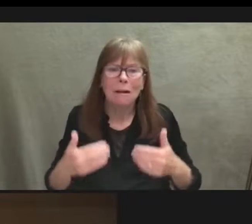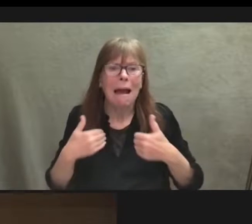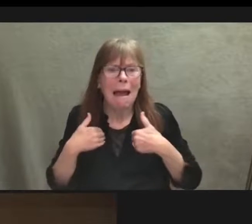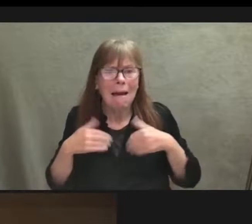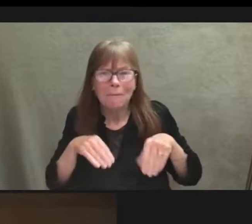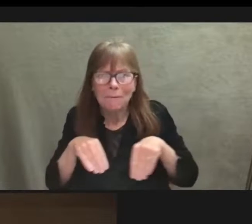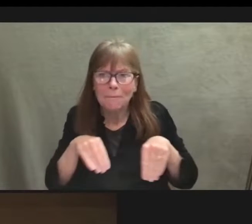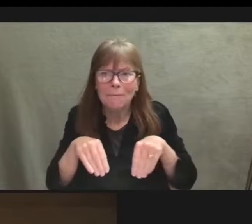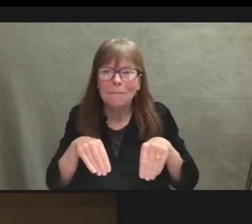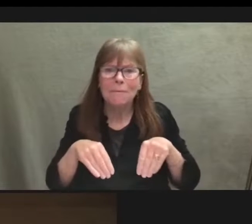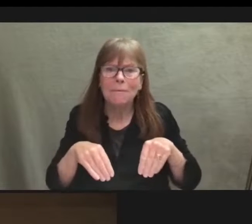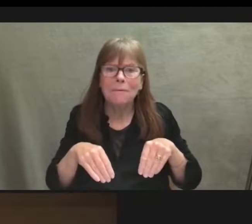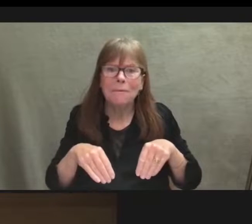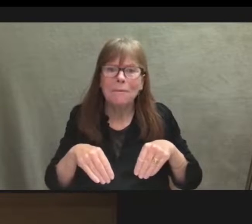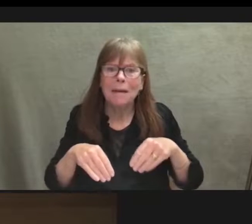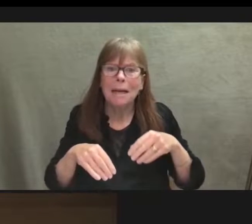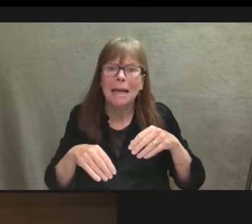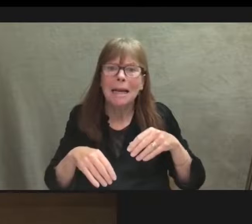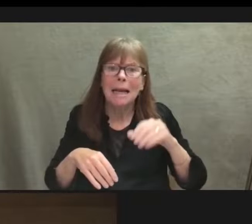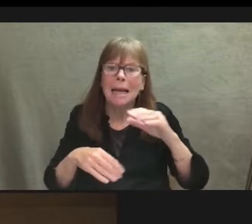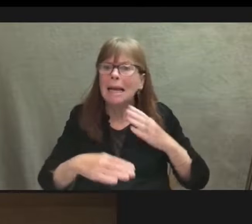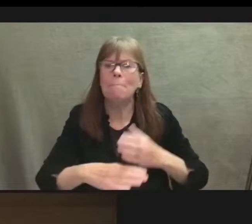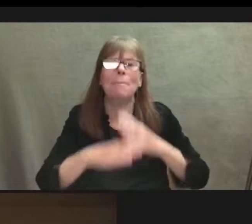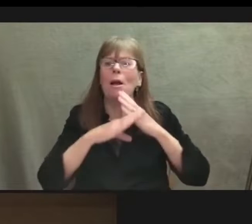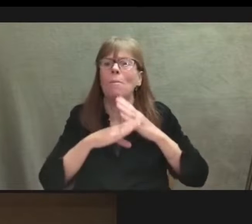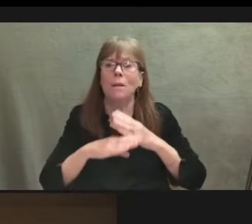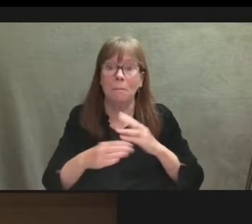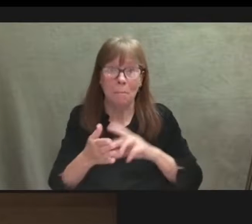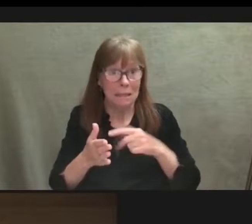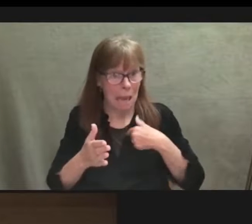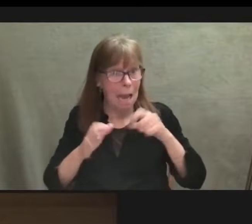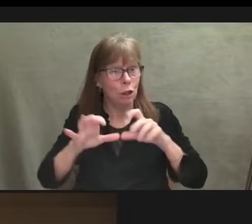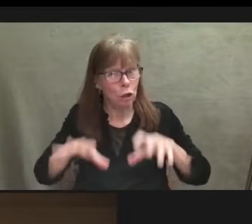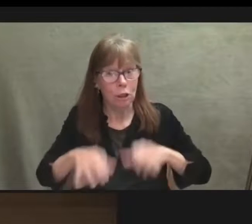should I really be leading? I mean I do have a lot of privilege. I mean, I didn't even